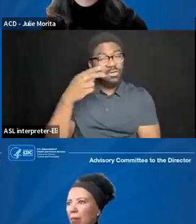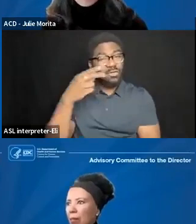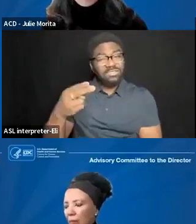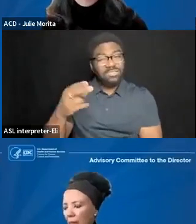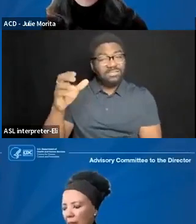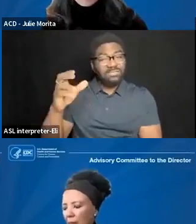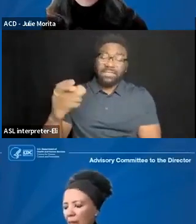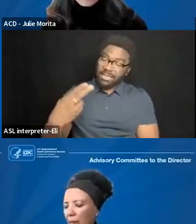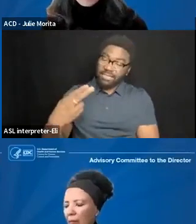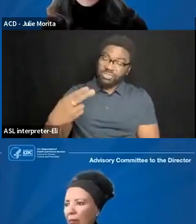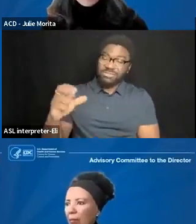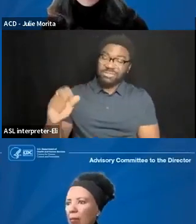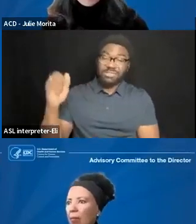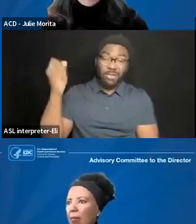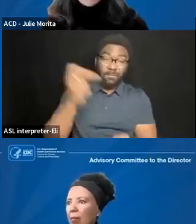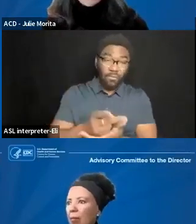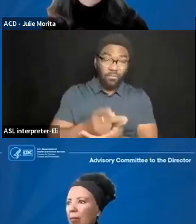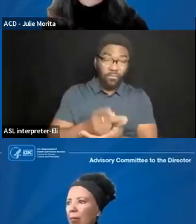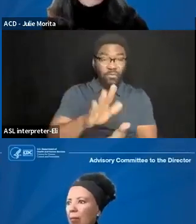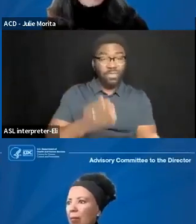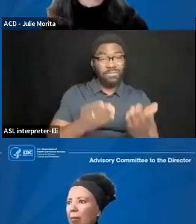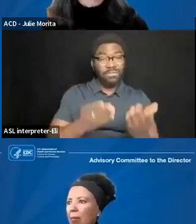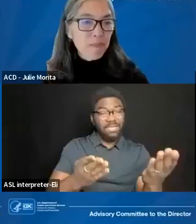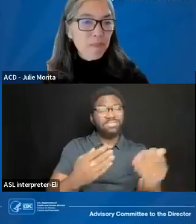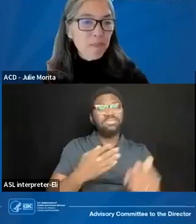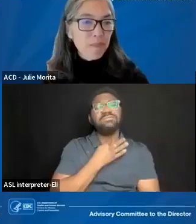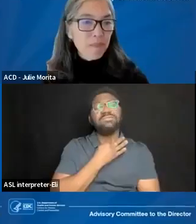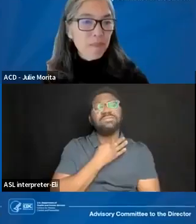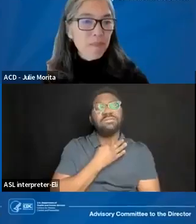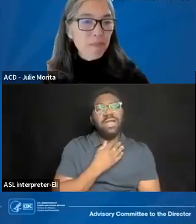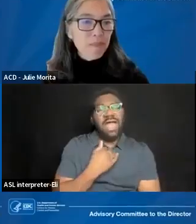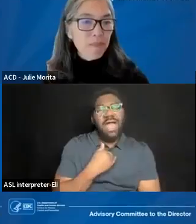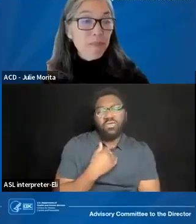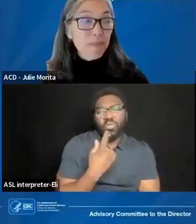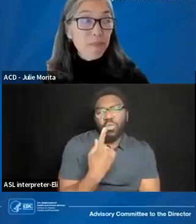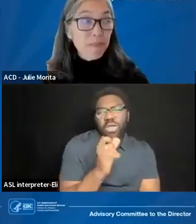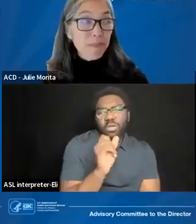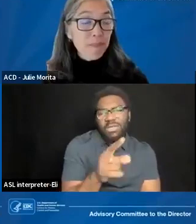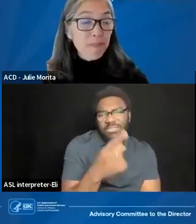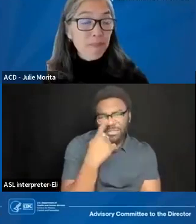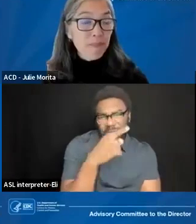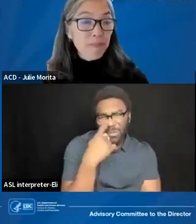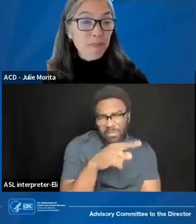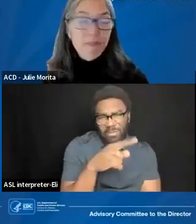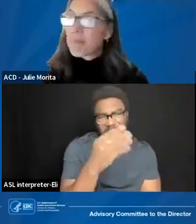I just had one question, just a reminder, if you could just remind us on the minimal data sets,